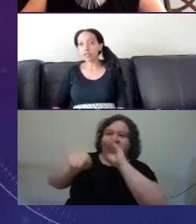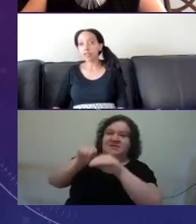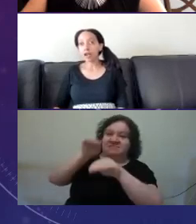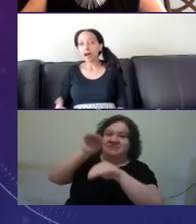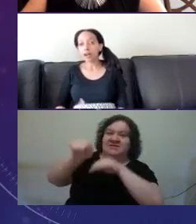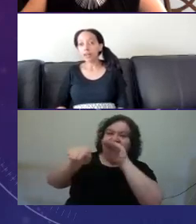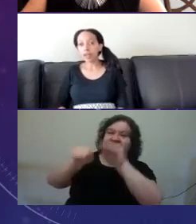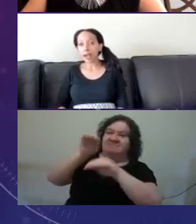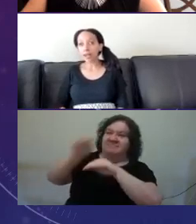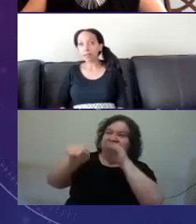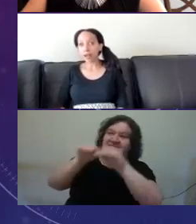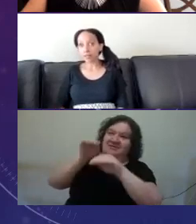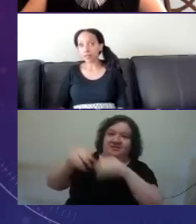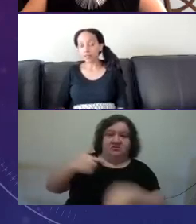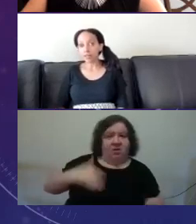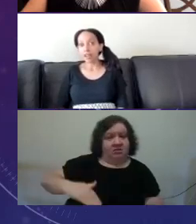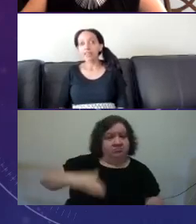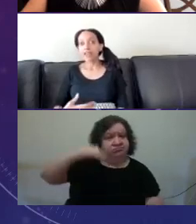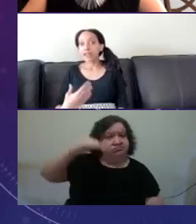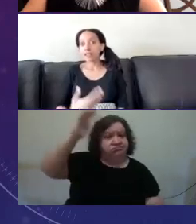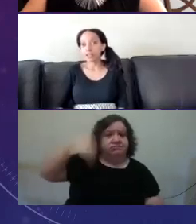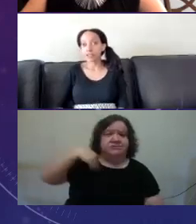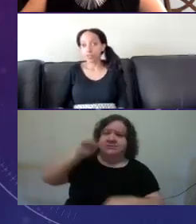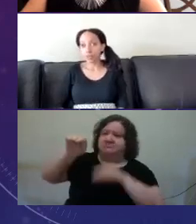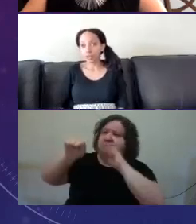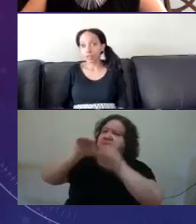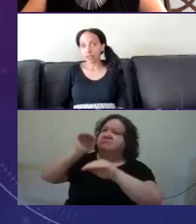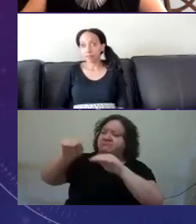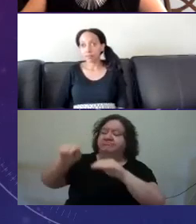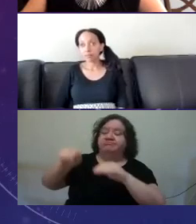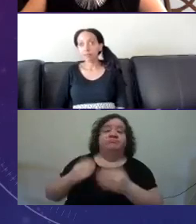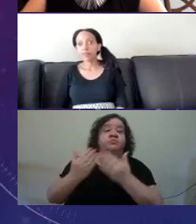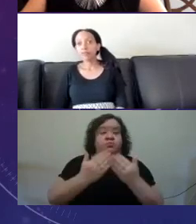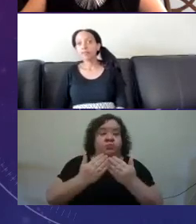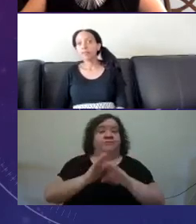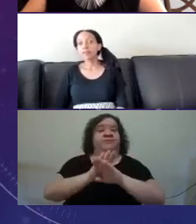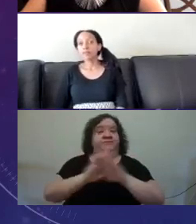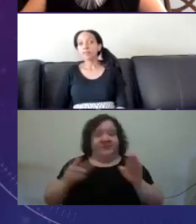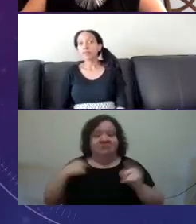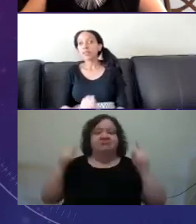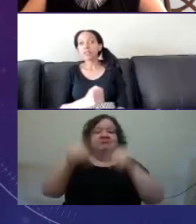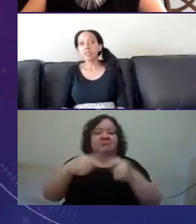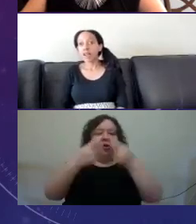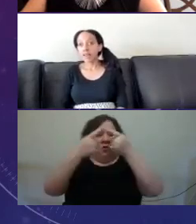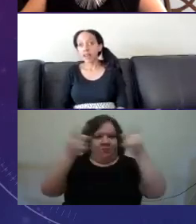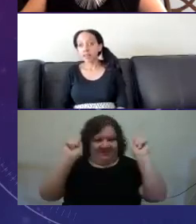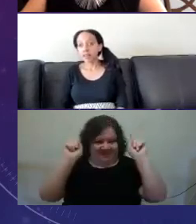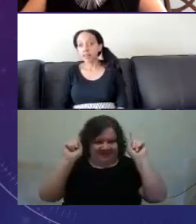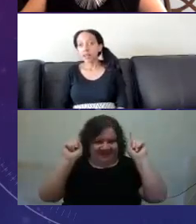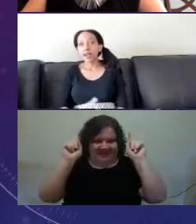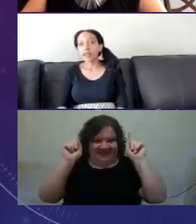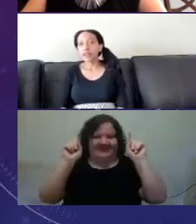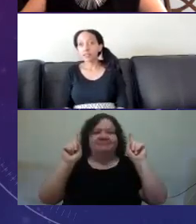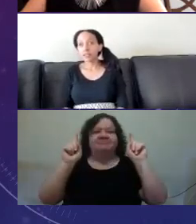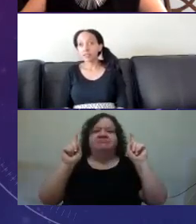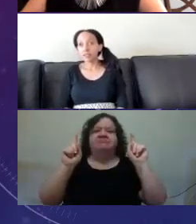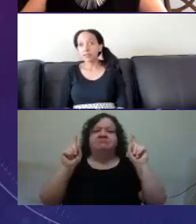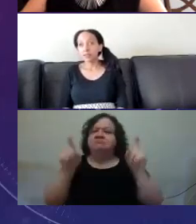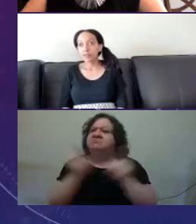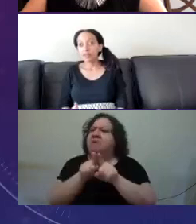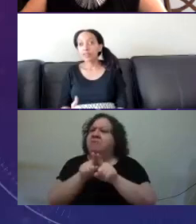already had practice telling teachers what I need so that helped and also law